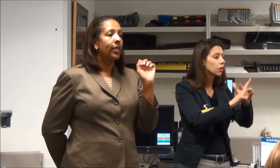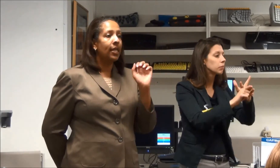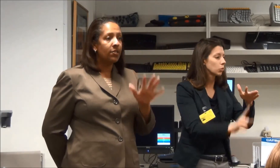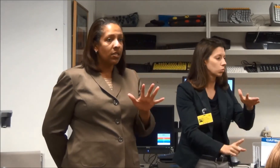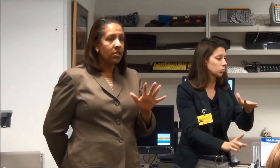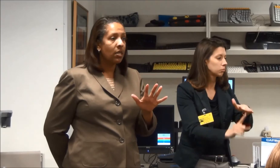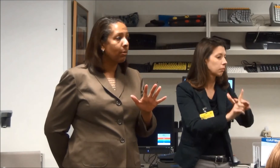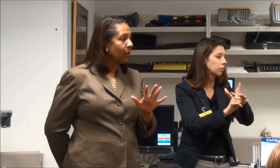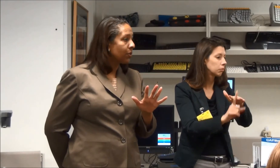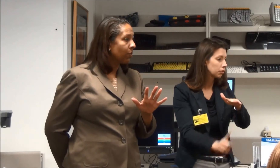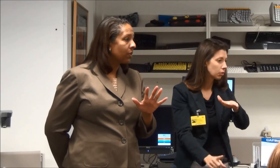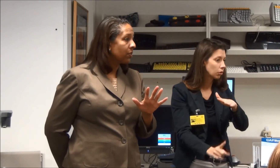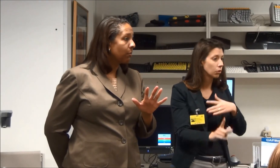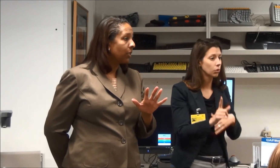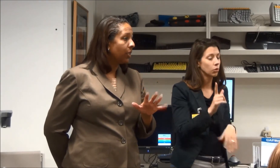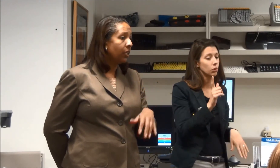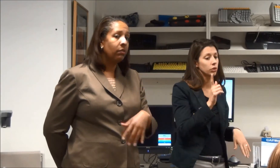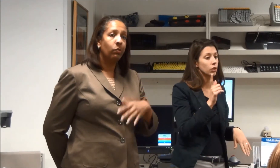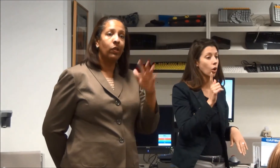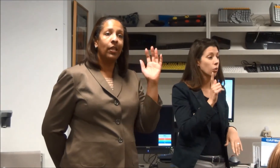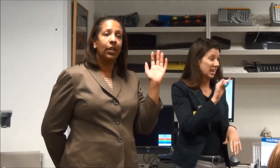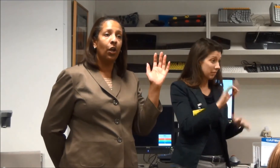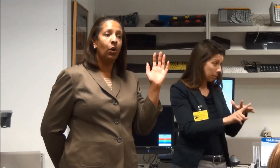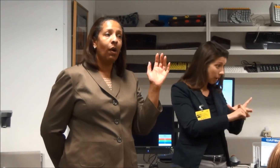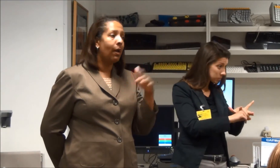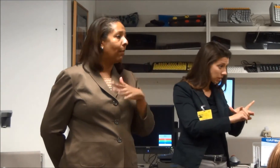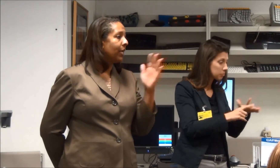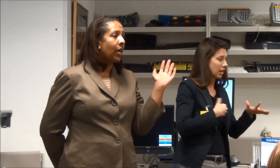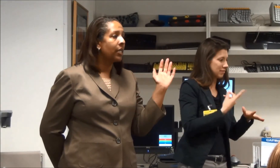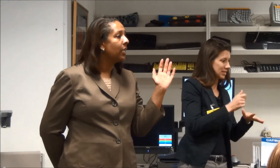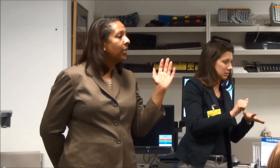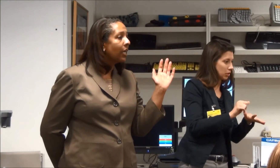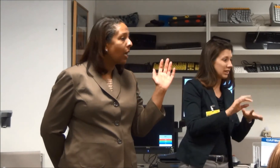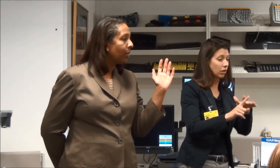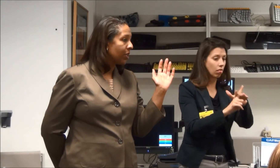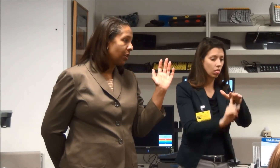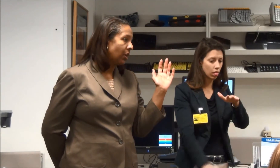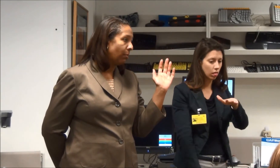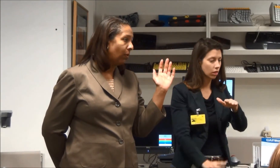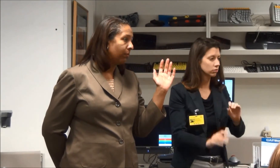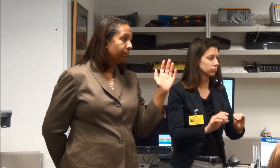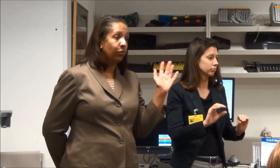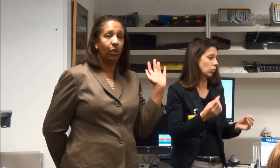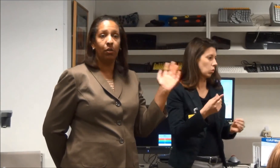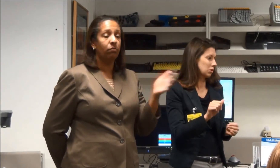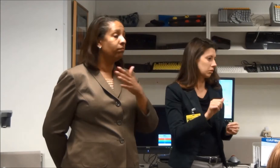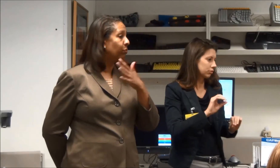When they exist I'm a person with a disability, when they go I might not need any accommodation anymore.